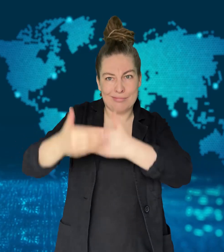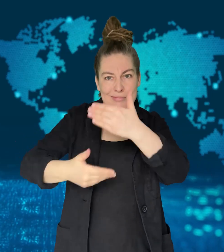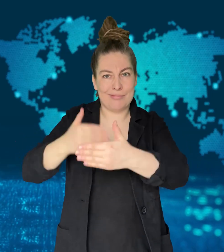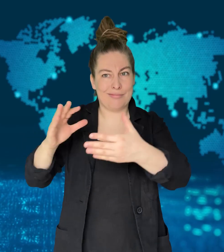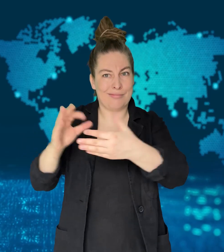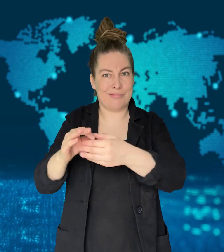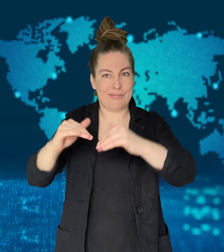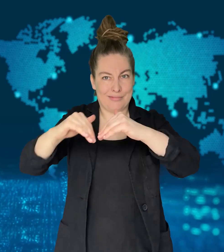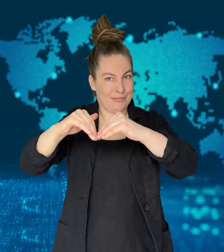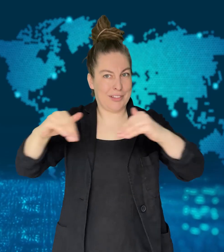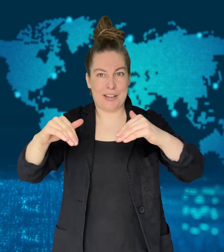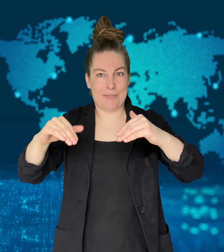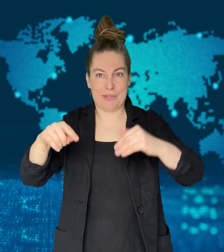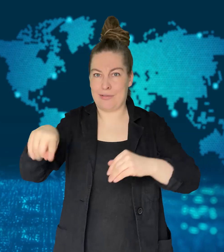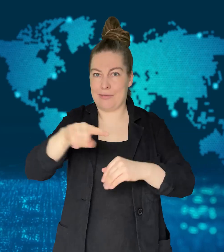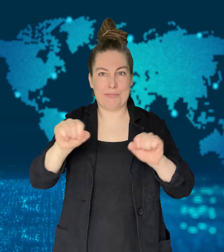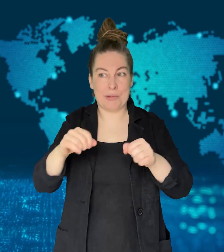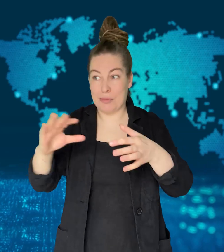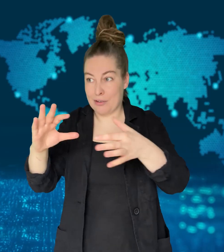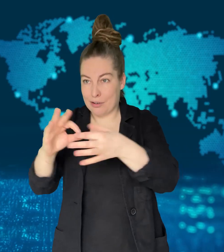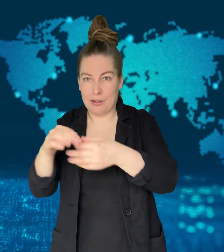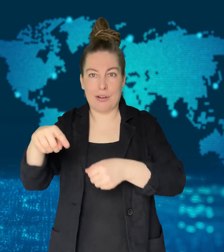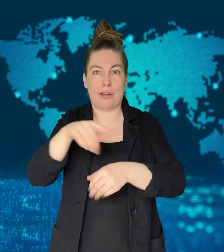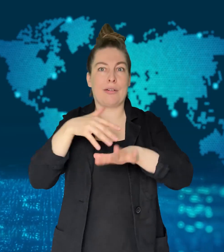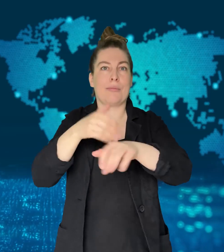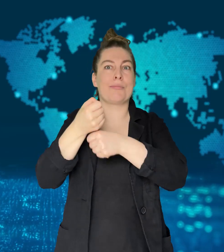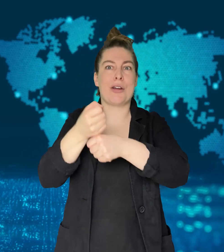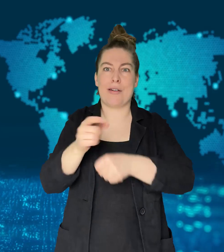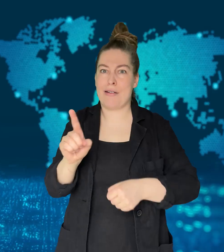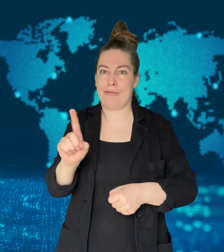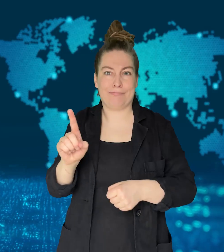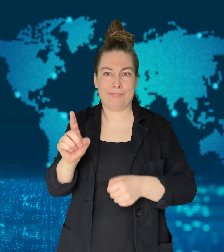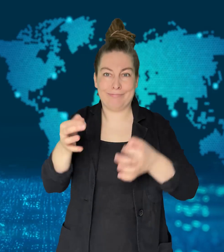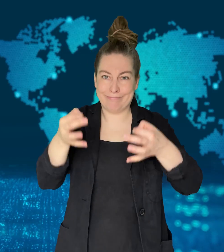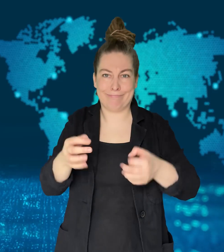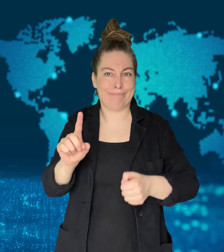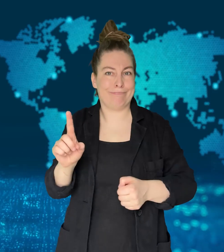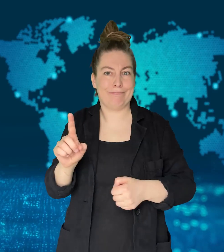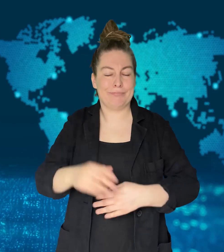an ongoing legal investigation is illegal and unacceptable."